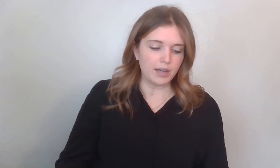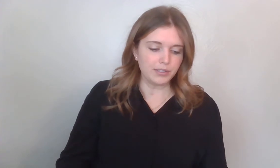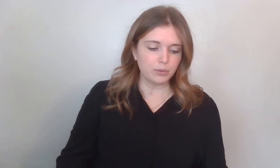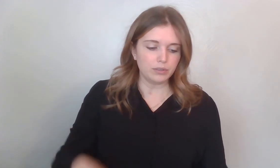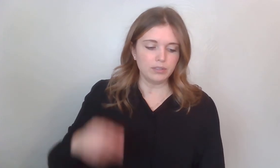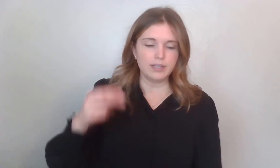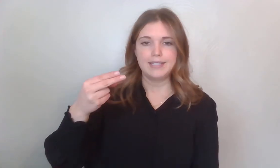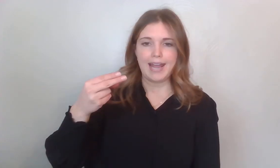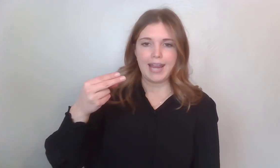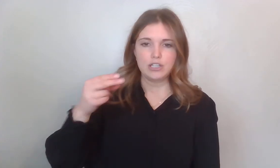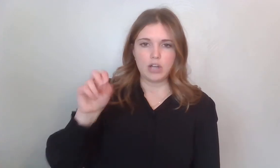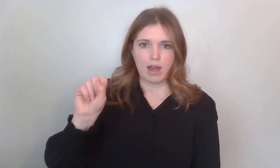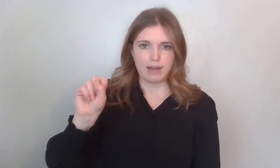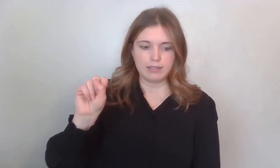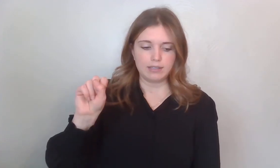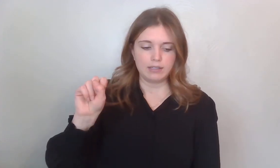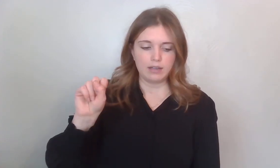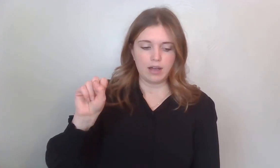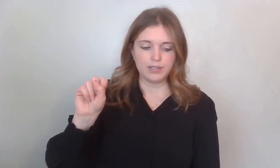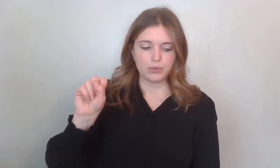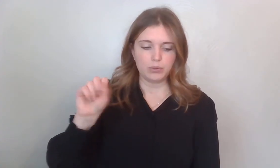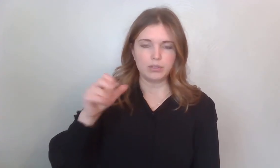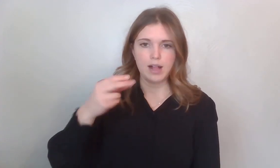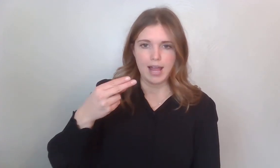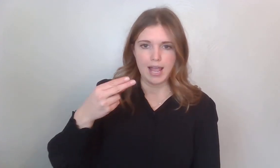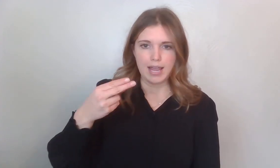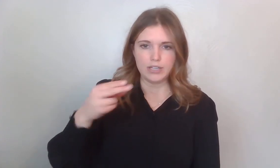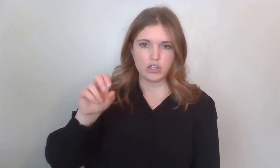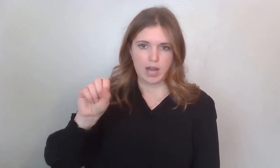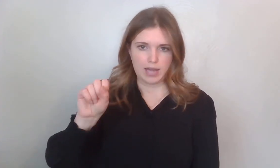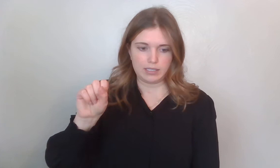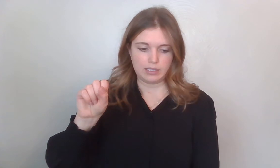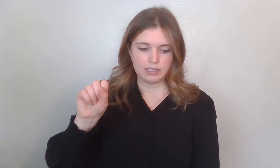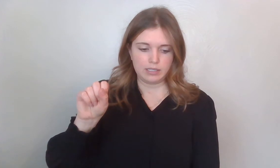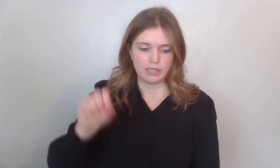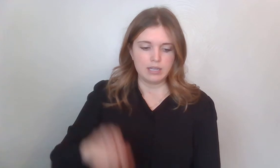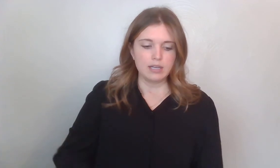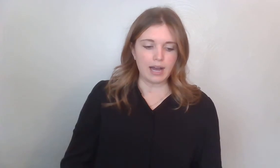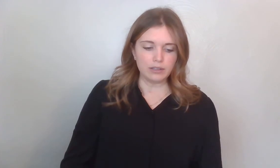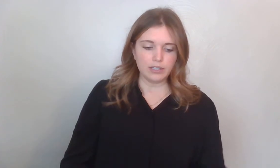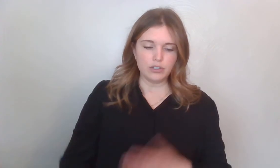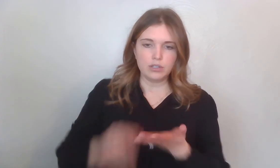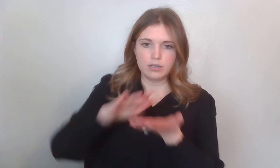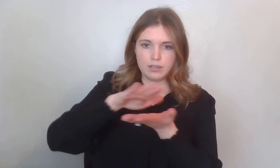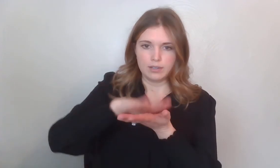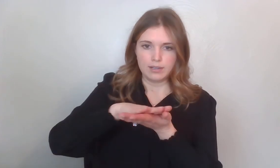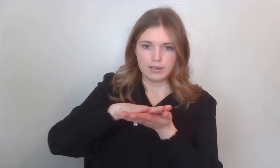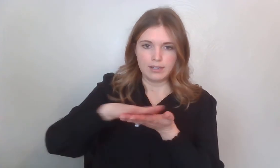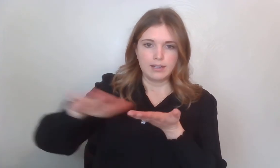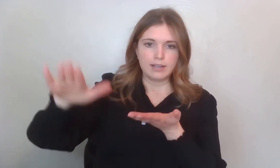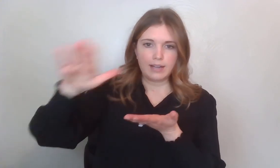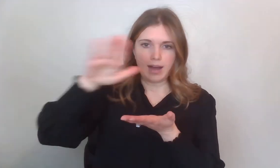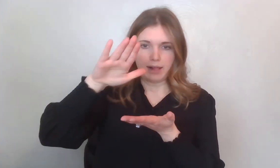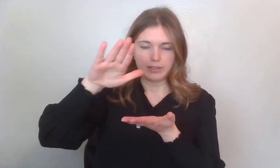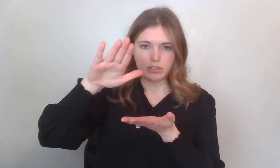HIGH SCHOOL is #HS HIGH SCHOOL #HS COLLEGE